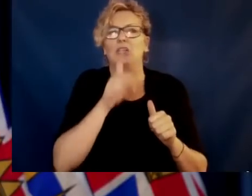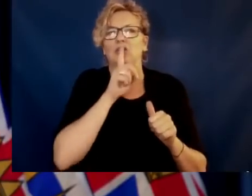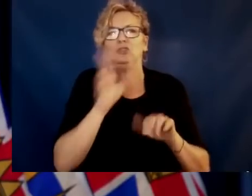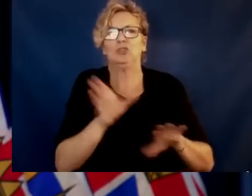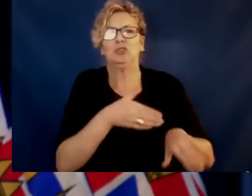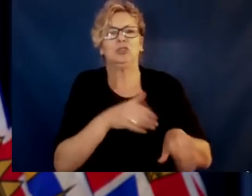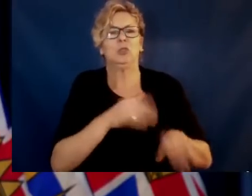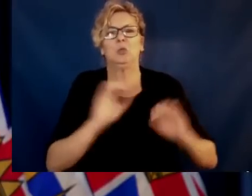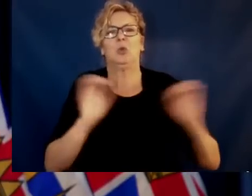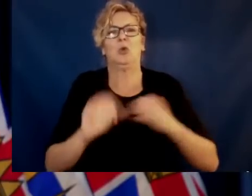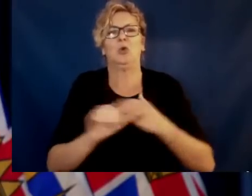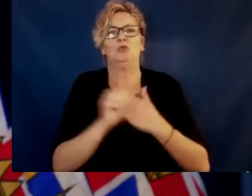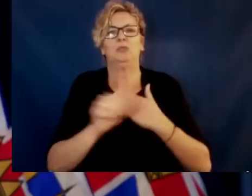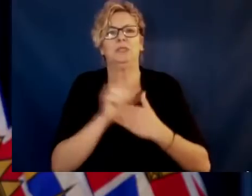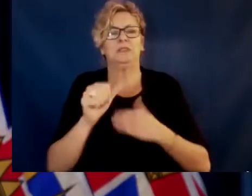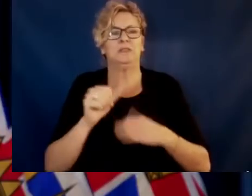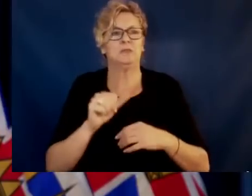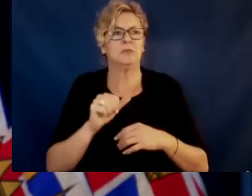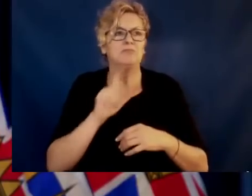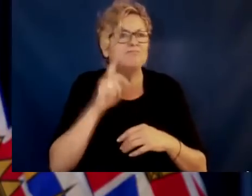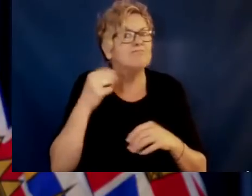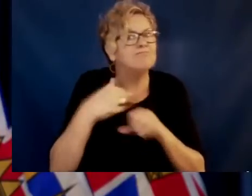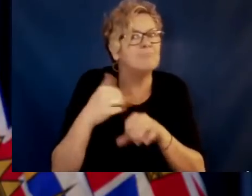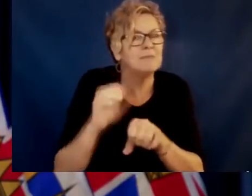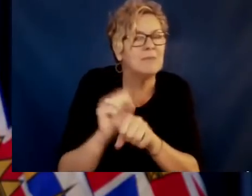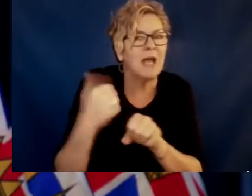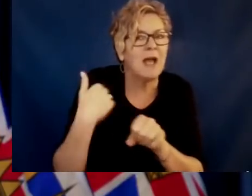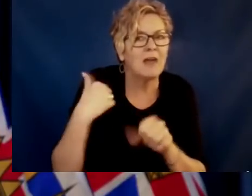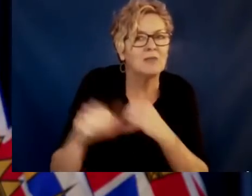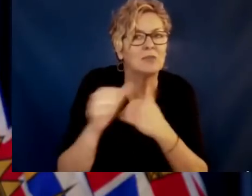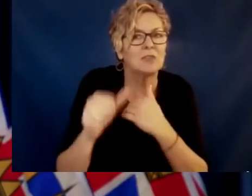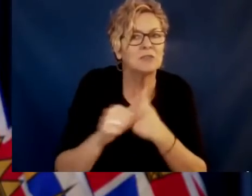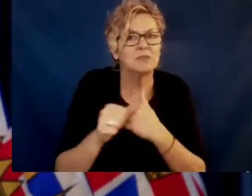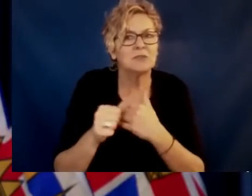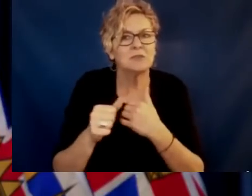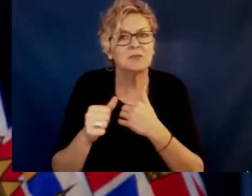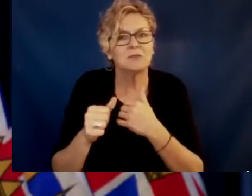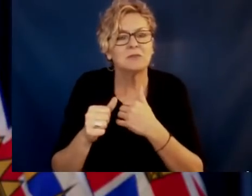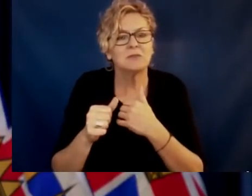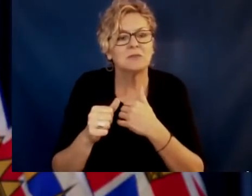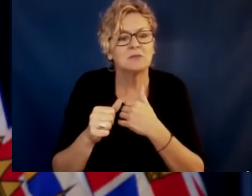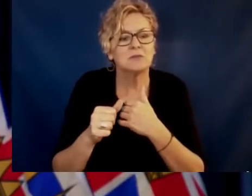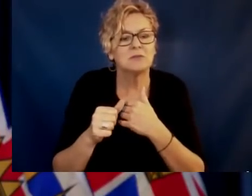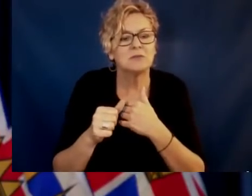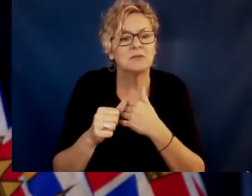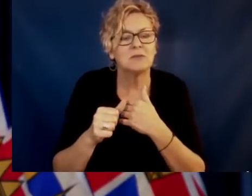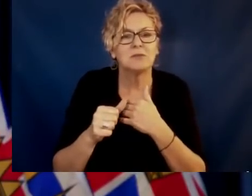make sure that people aren't inadvertently exposed as somebody who might be carrying COVID-19 or might be infected.